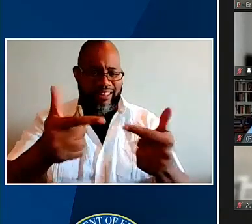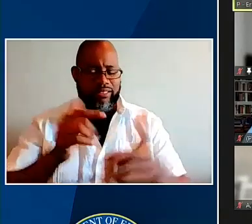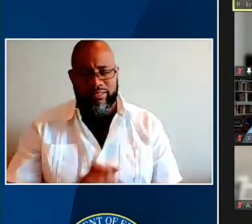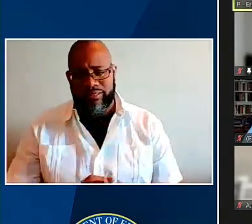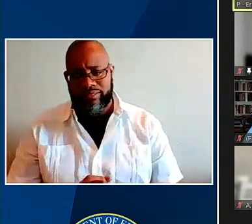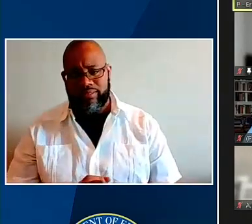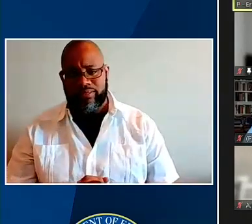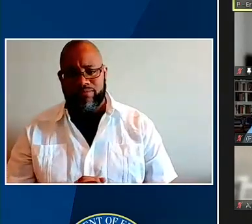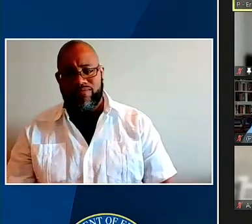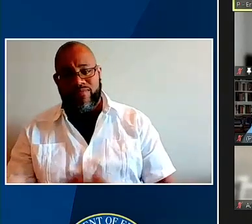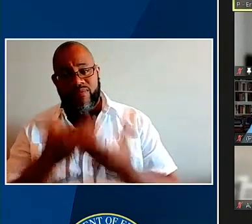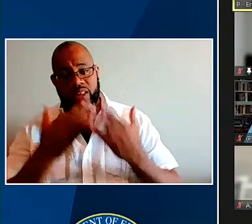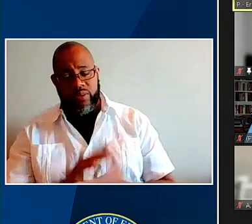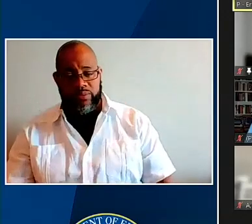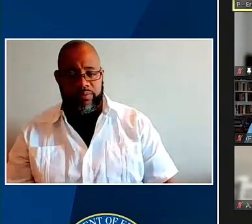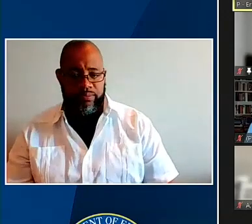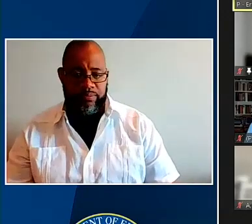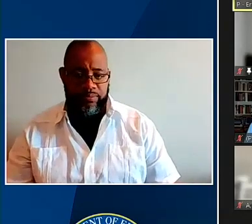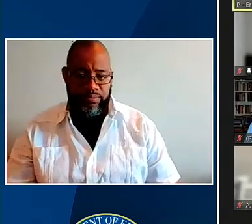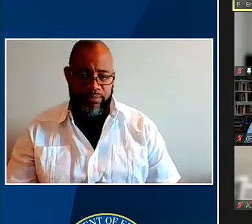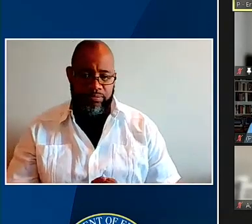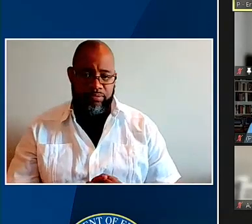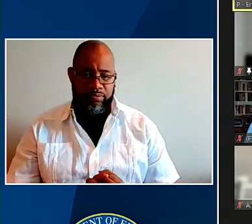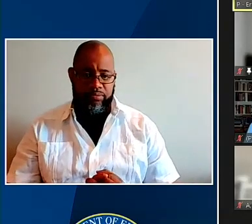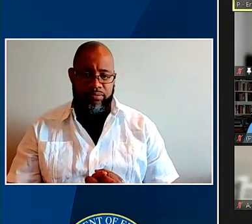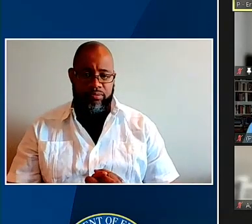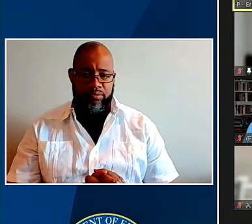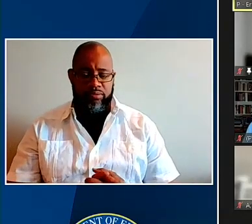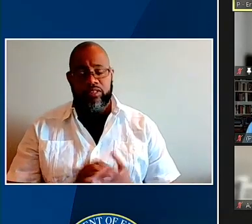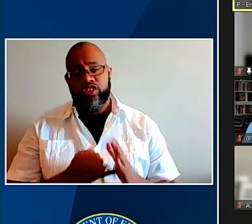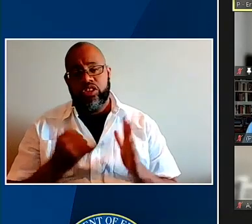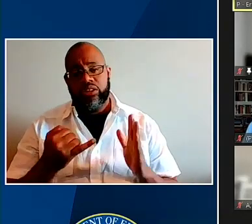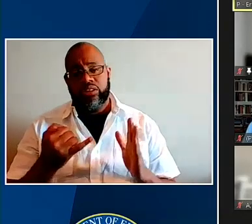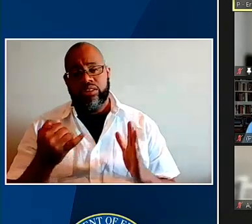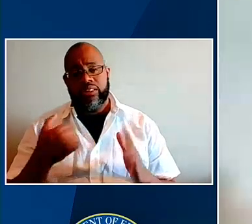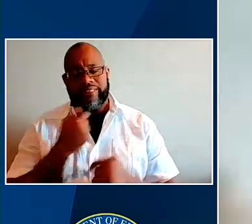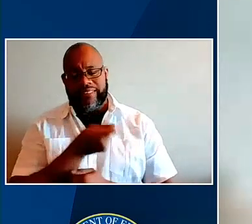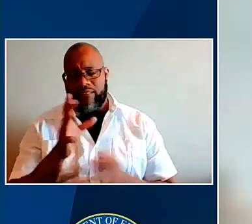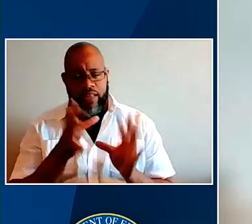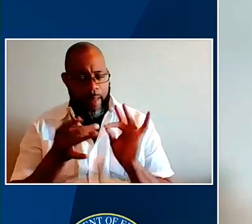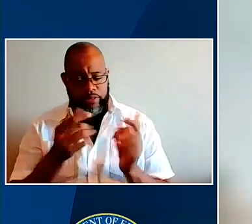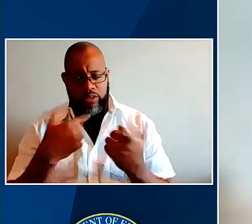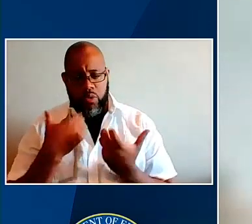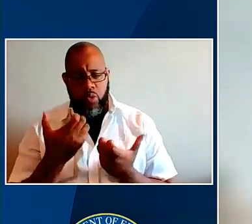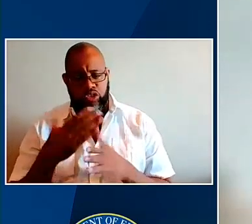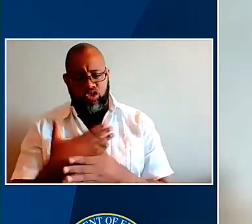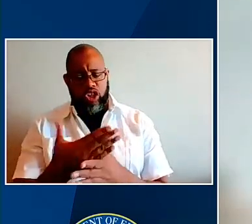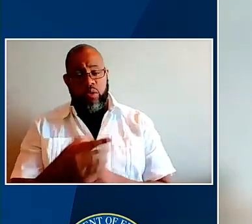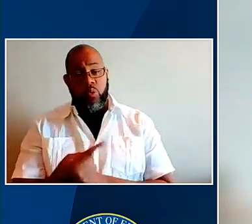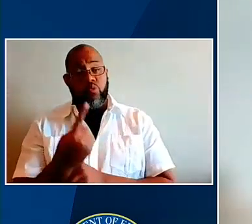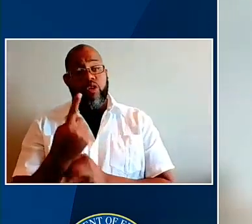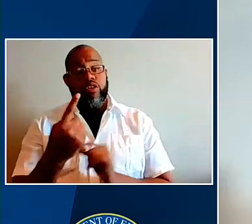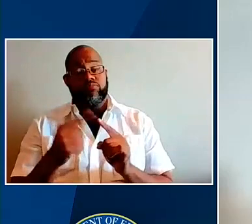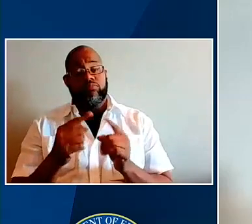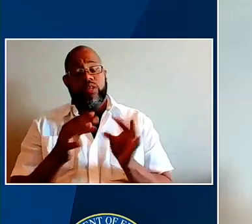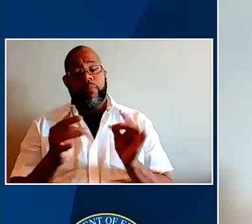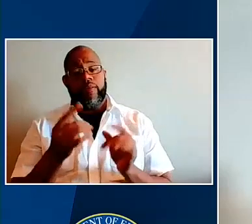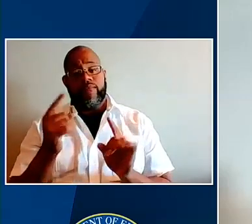Thank you. Just- I have several comments I'd like to share. One is- but for some questions,